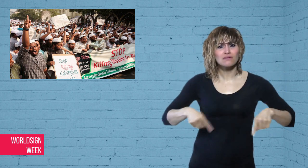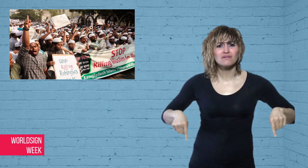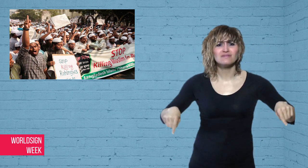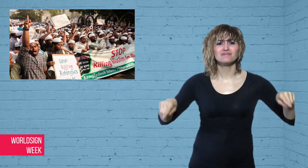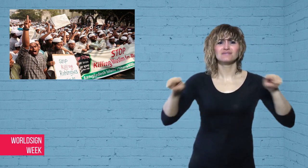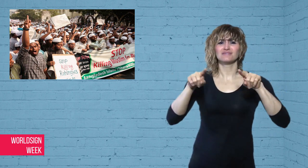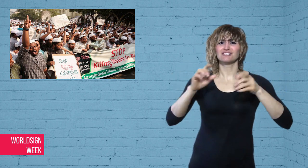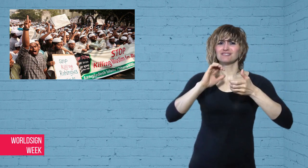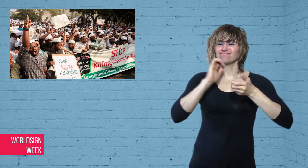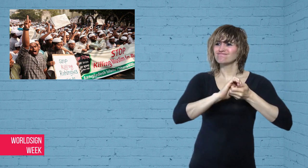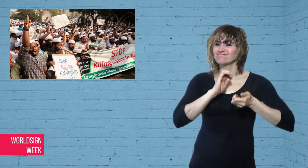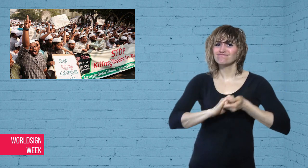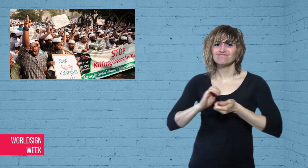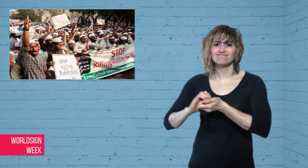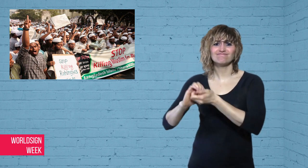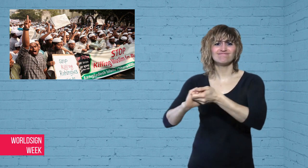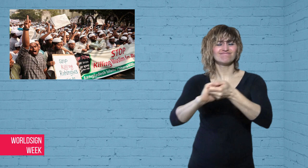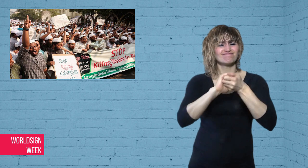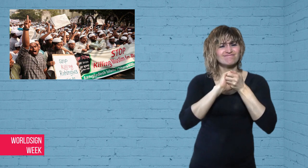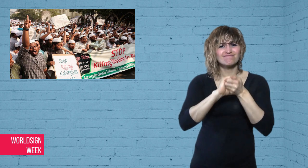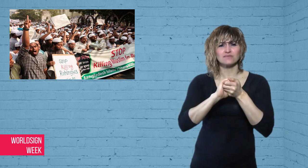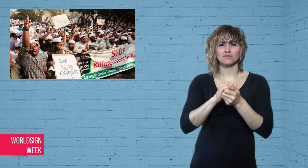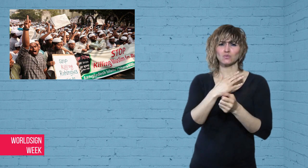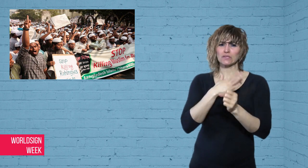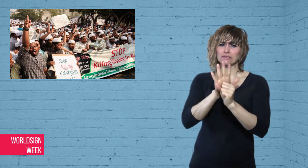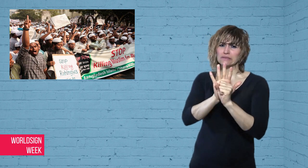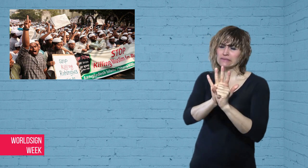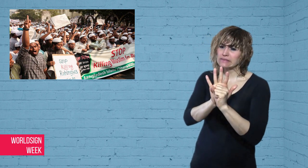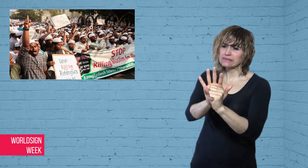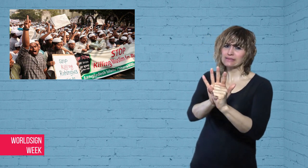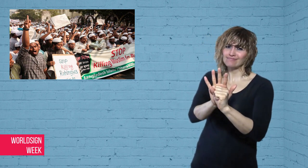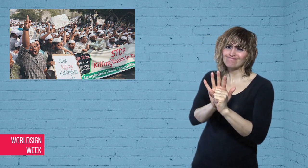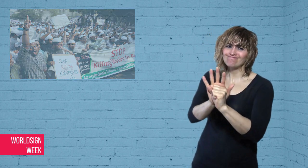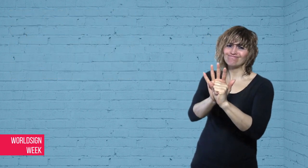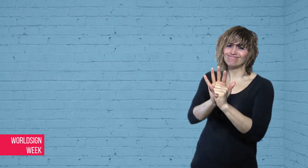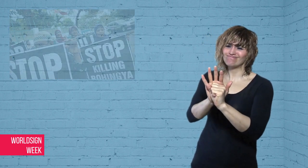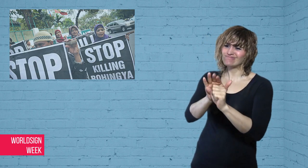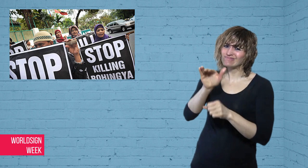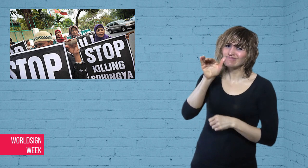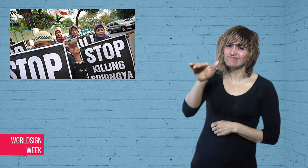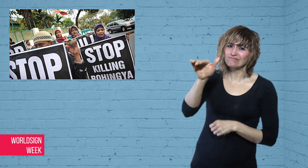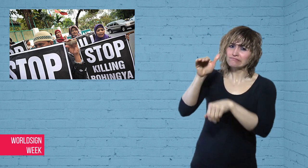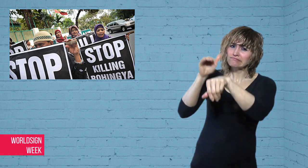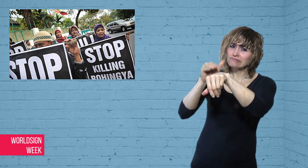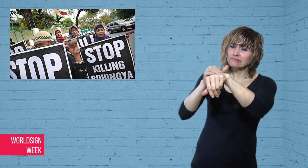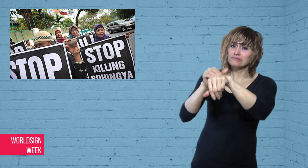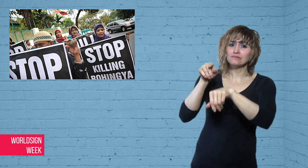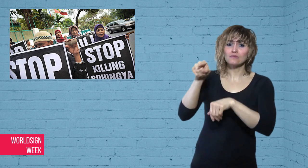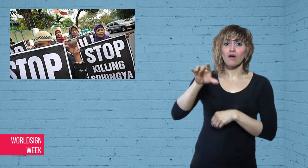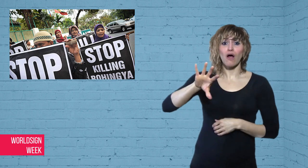community to exert pressure on